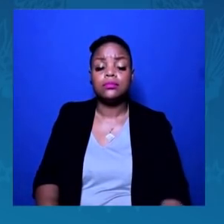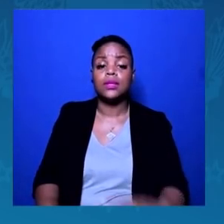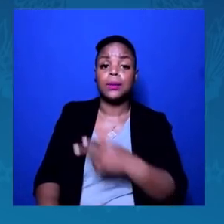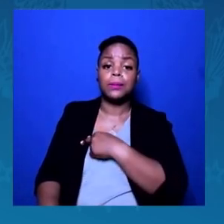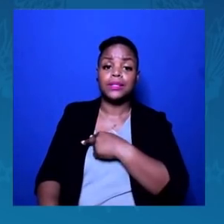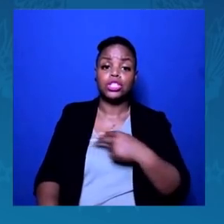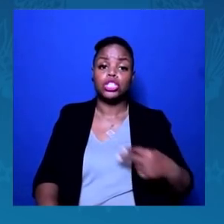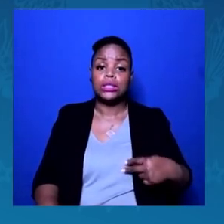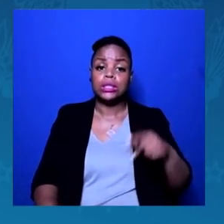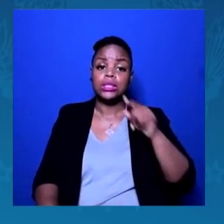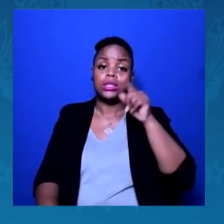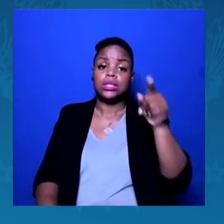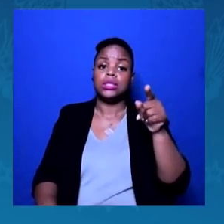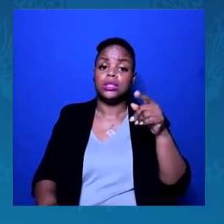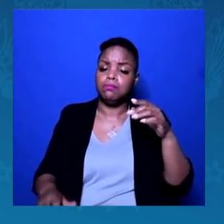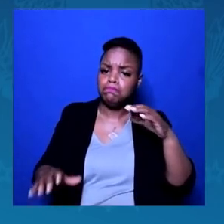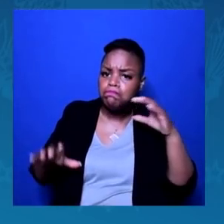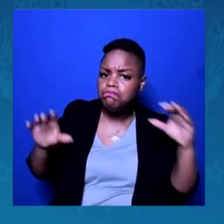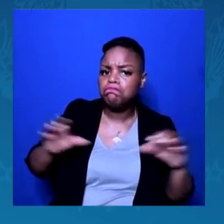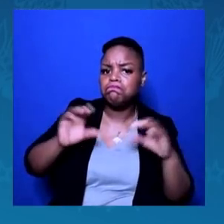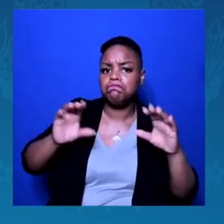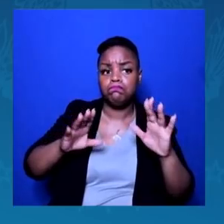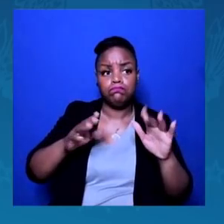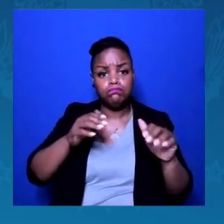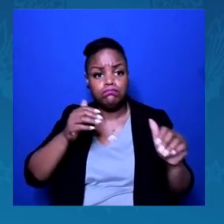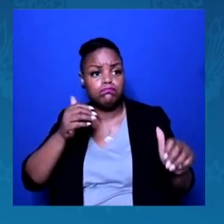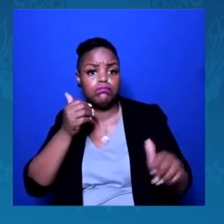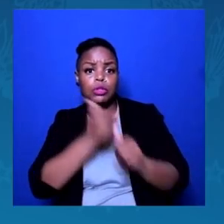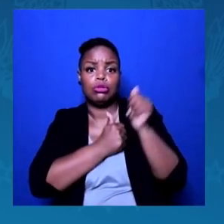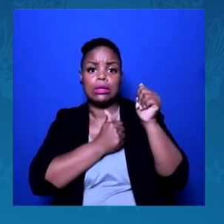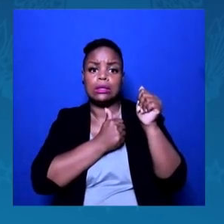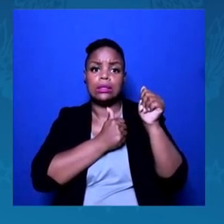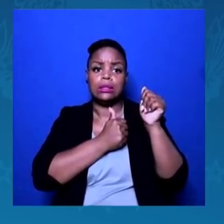based international order against such as activity in the South China Sea,